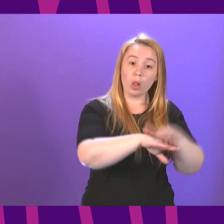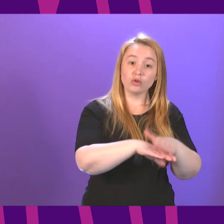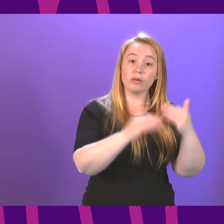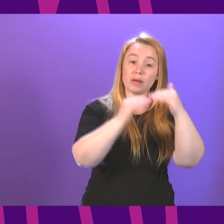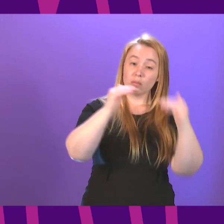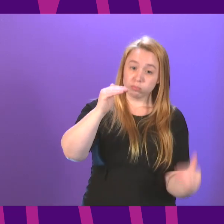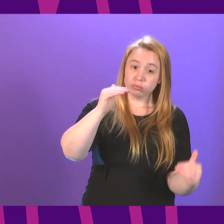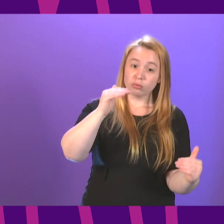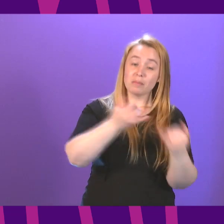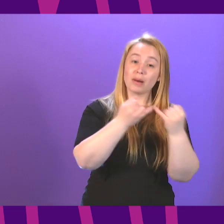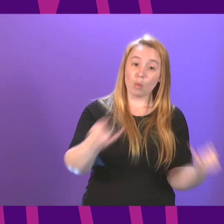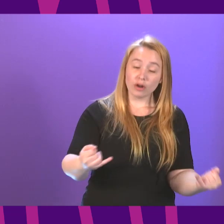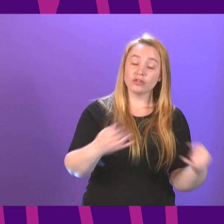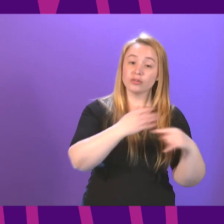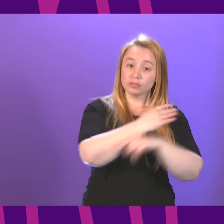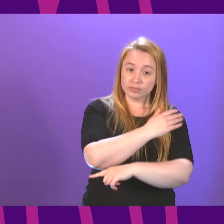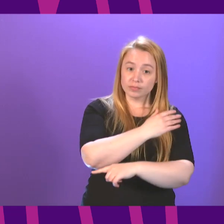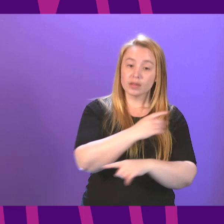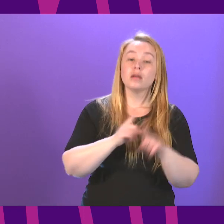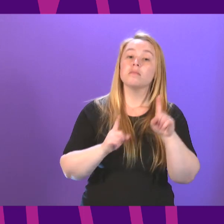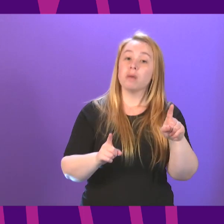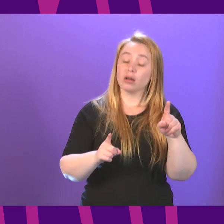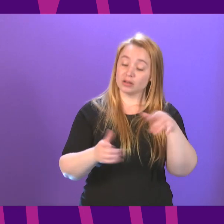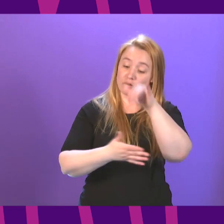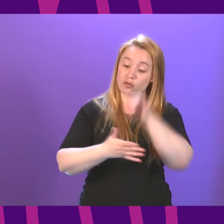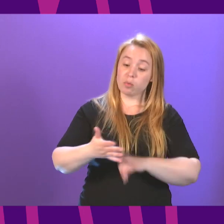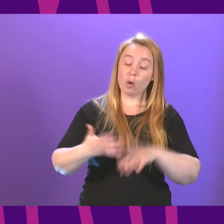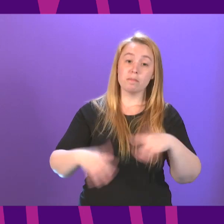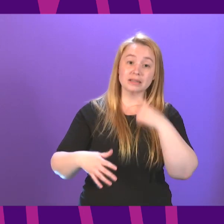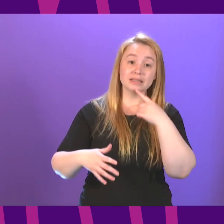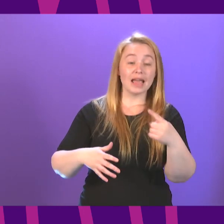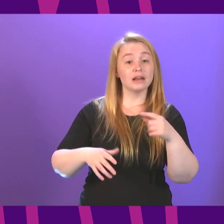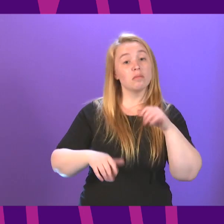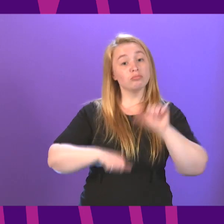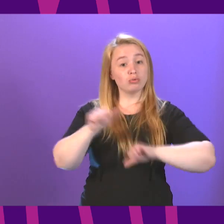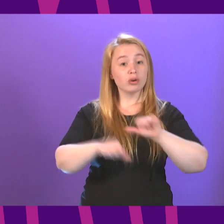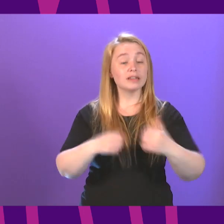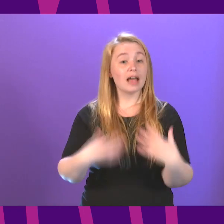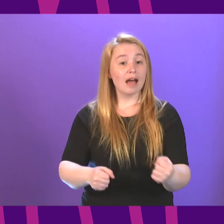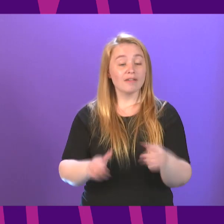However, the report also narrates progress when it says that “exam performance and other attainment measures have improved”